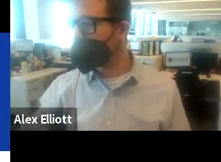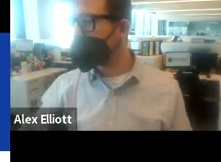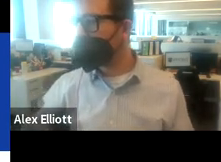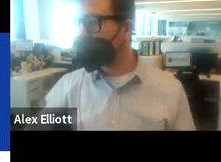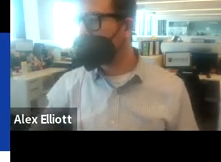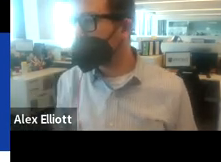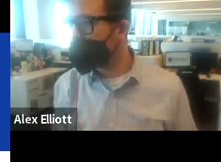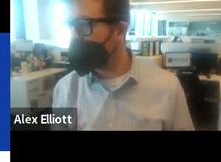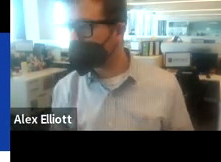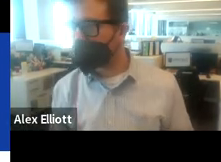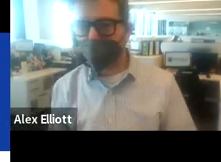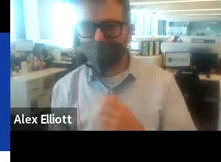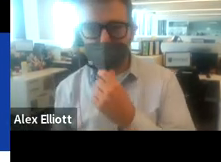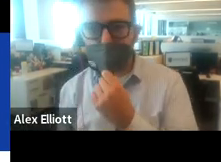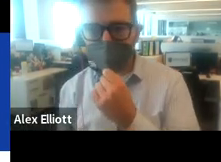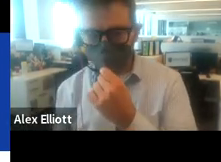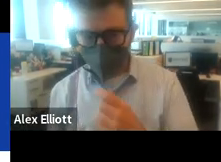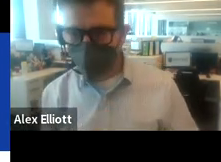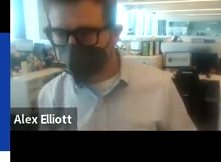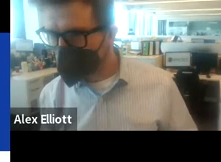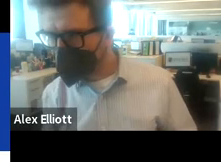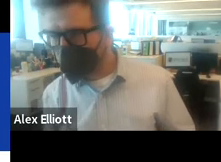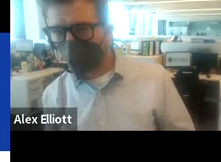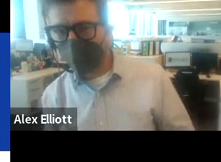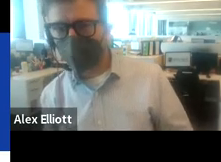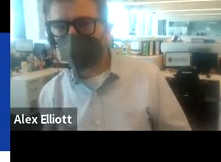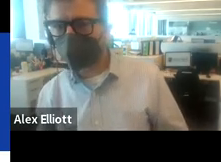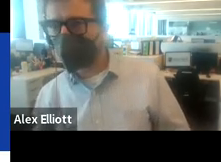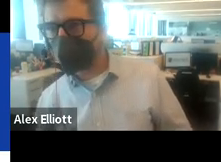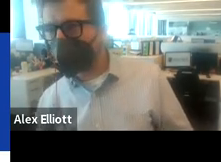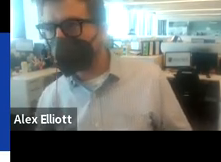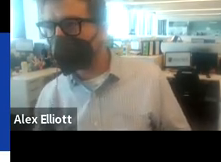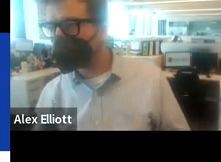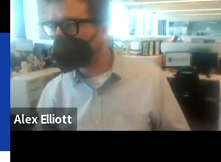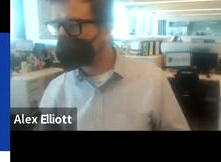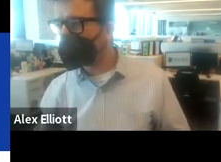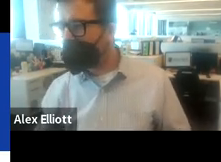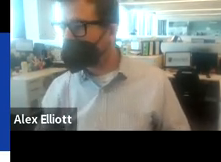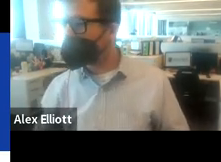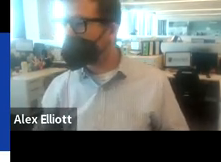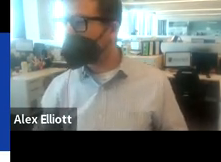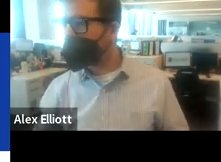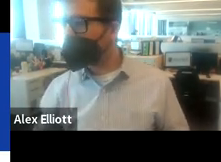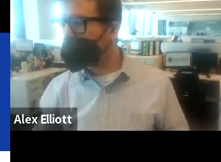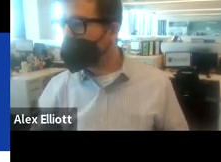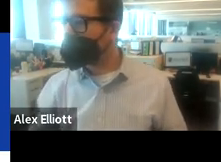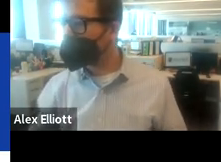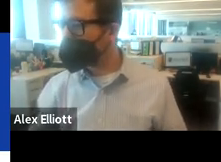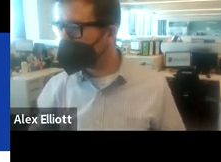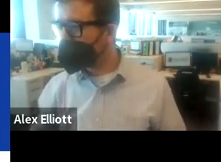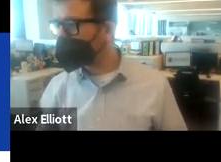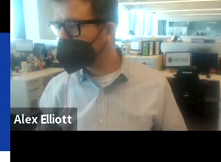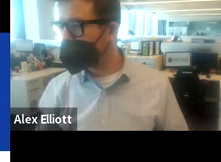but it doesn't have access to that. There's also so once you have broadband digital spaces